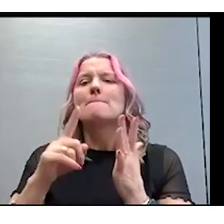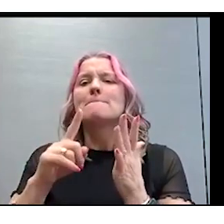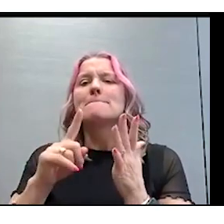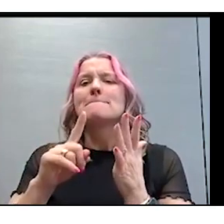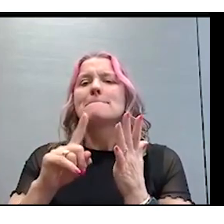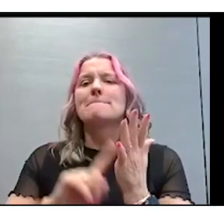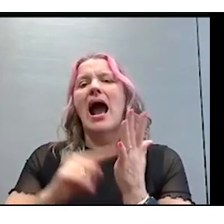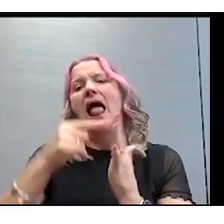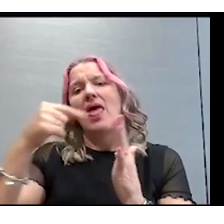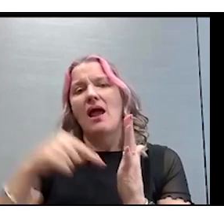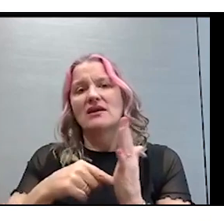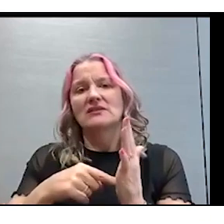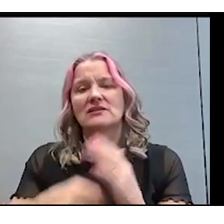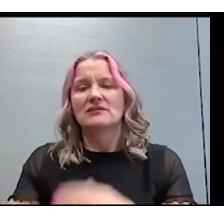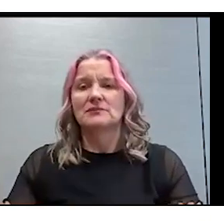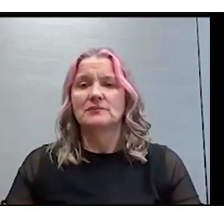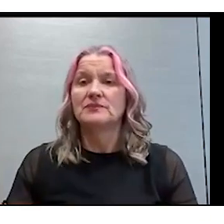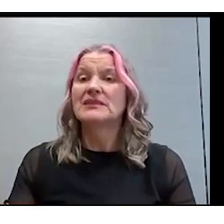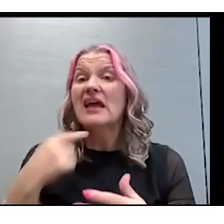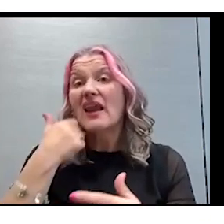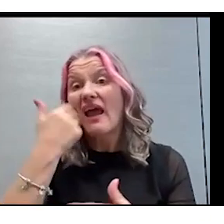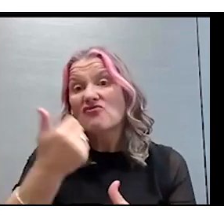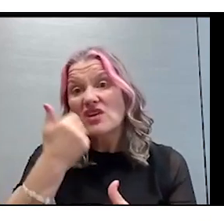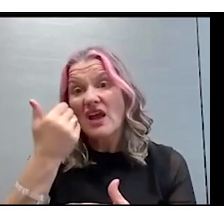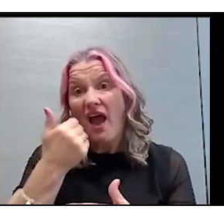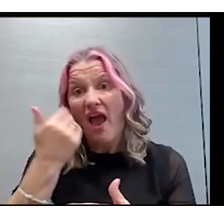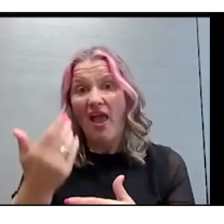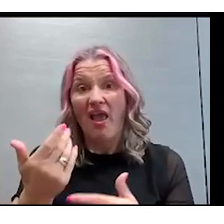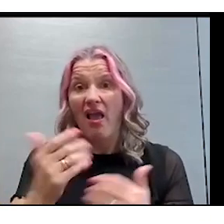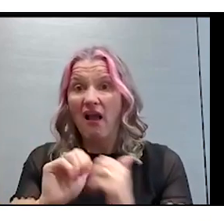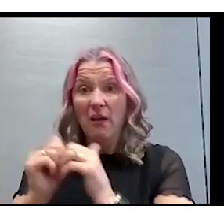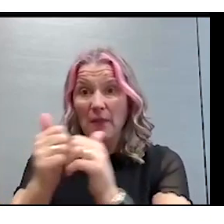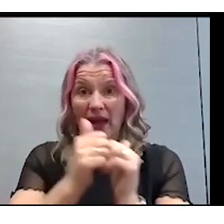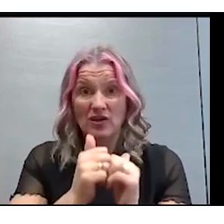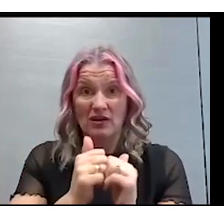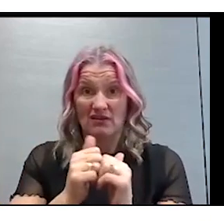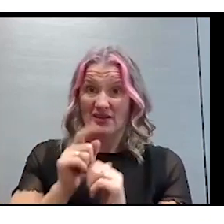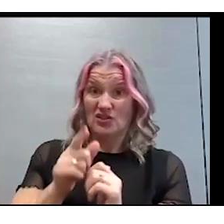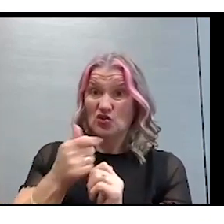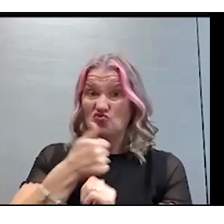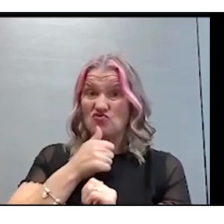the page and it said, I'm your everyday AI companion that is powered with Bing.